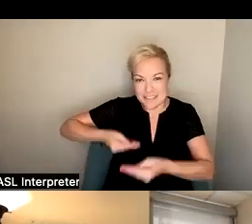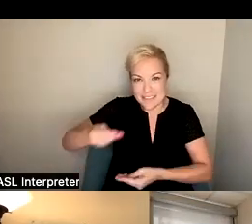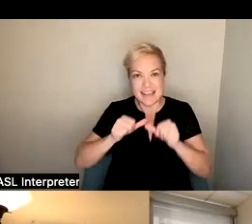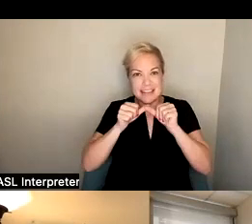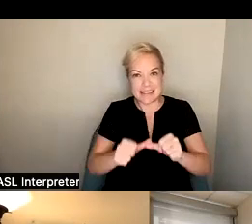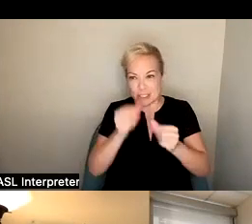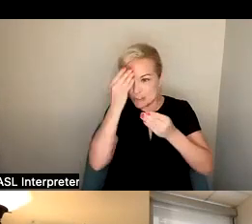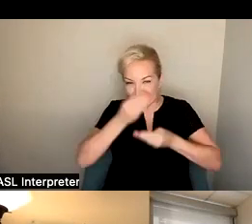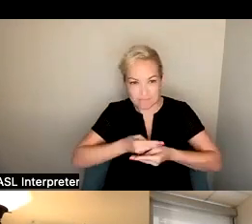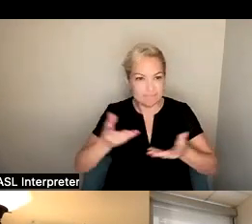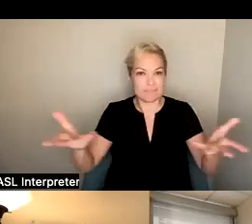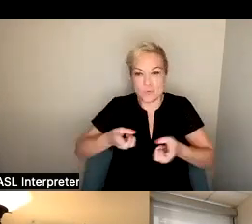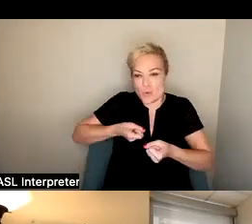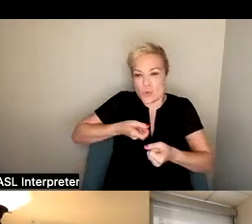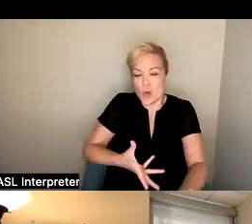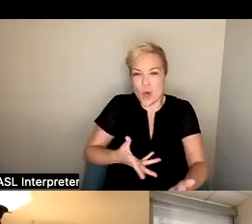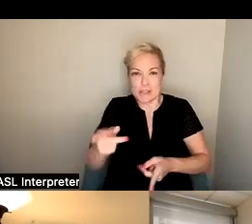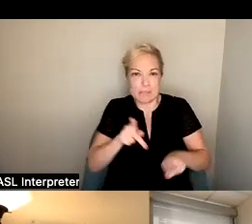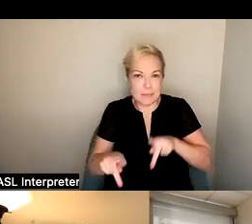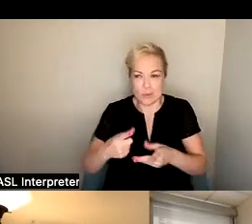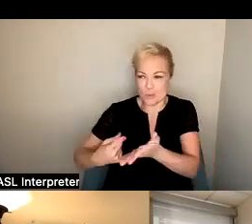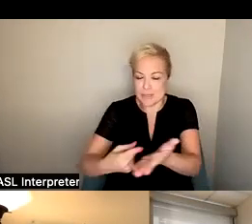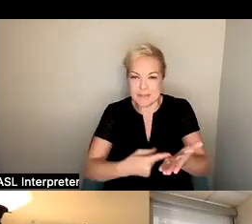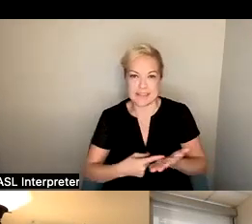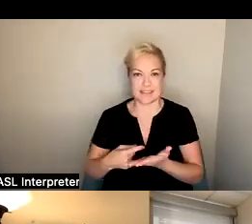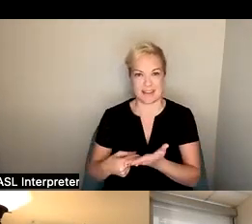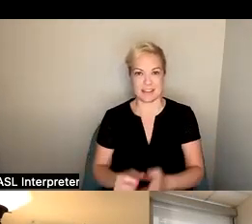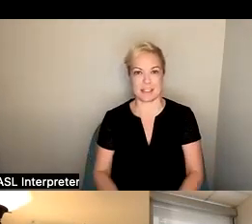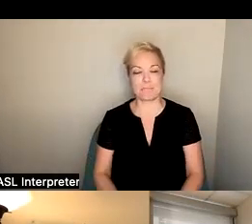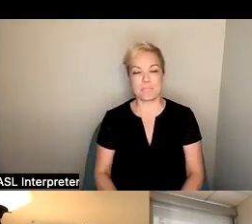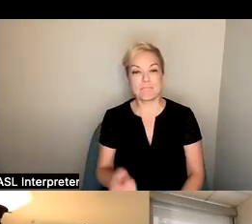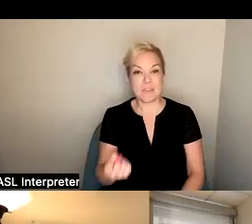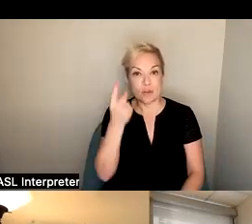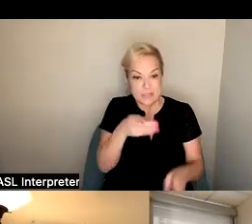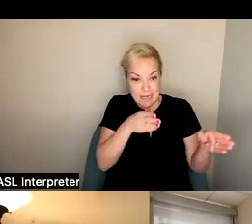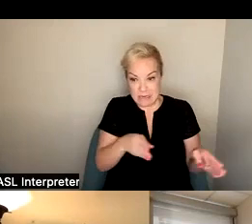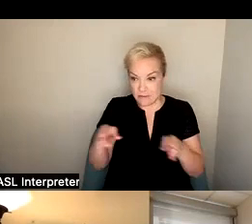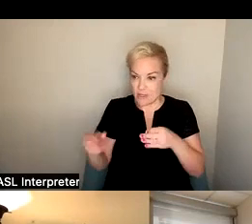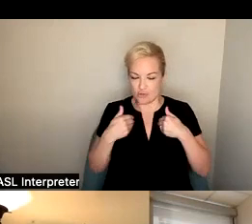discussions. We have different ways of looking at things individually and collectively, and I think